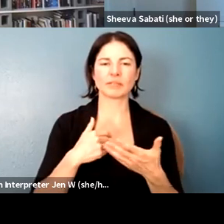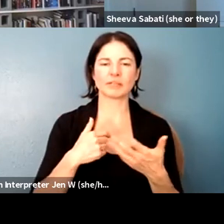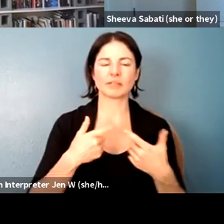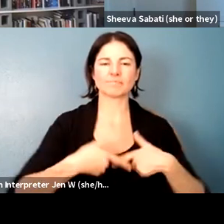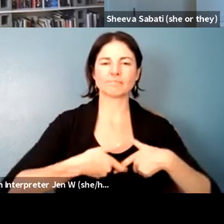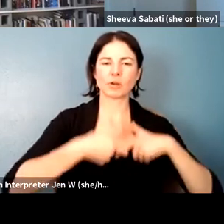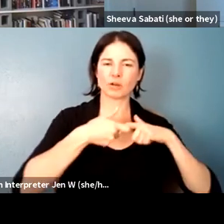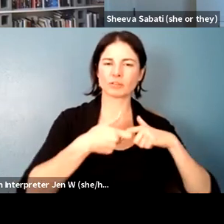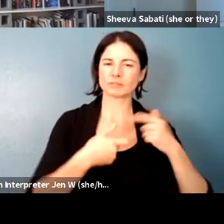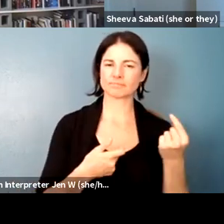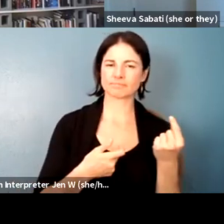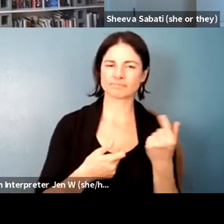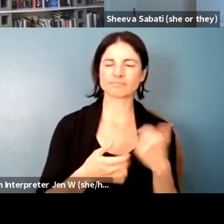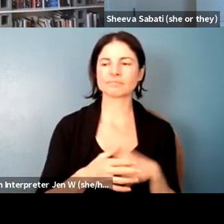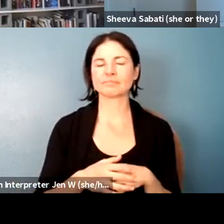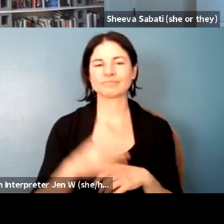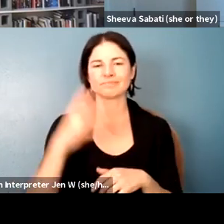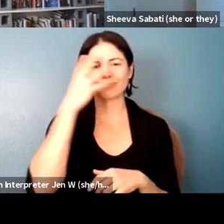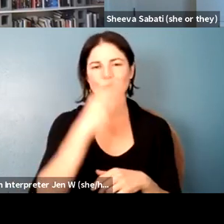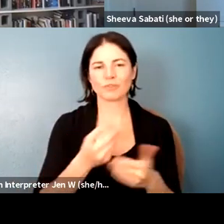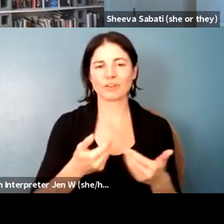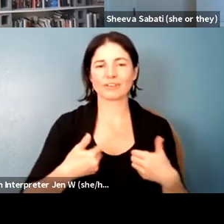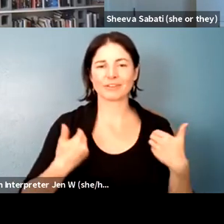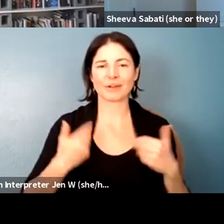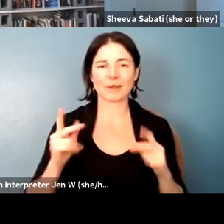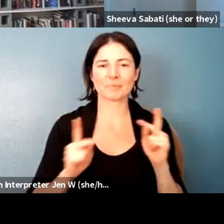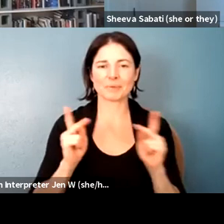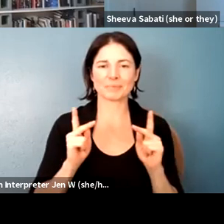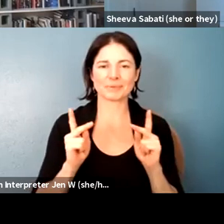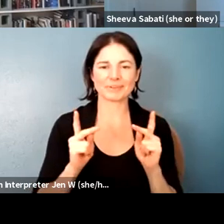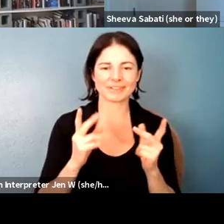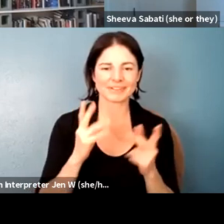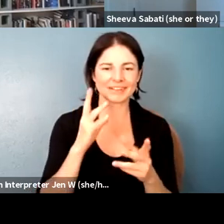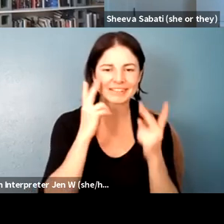the beautiful young ones and I get to be on T two in my life.